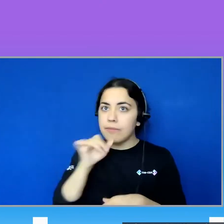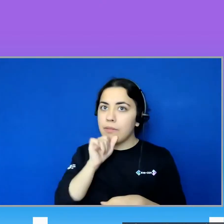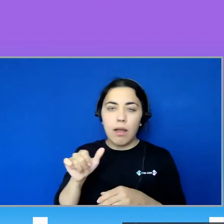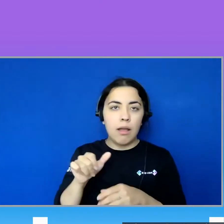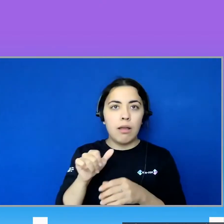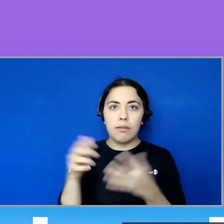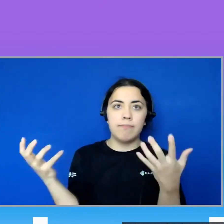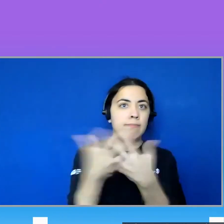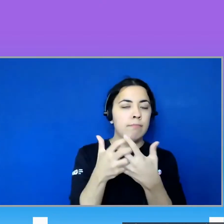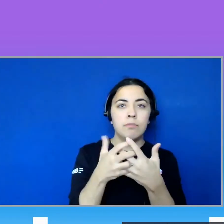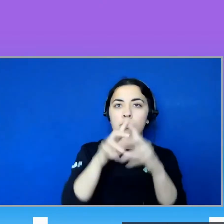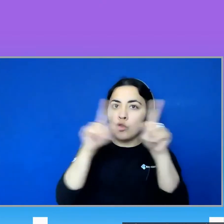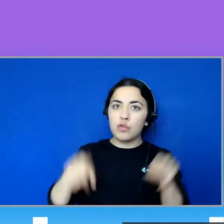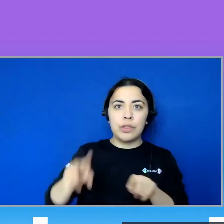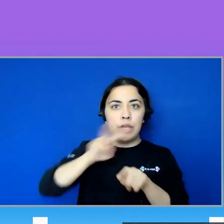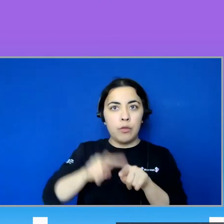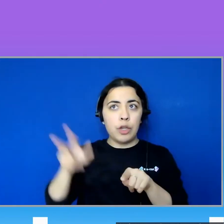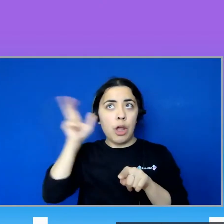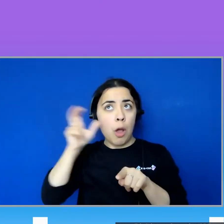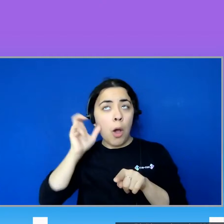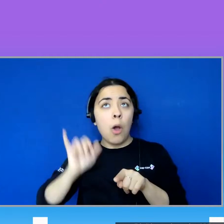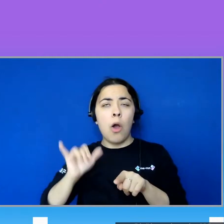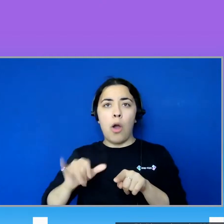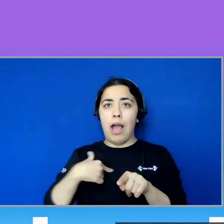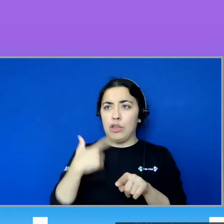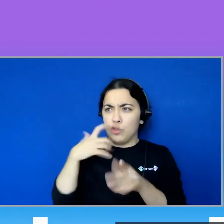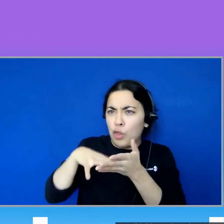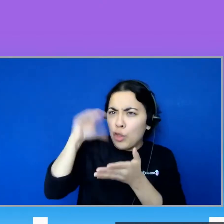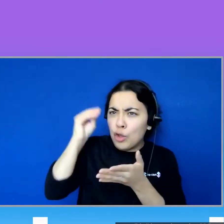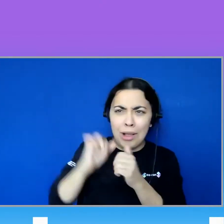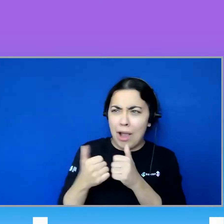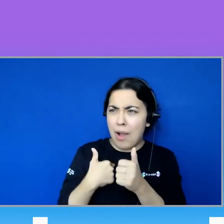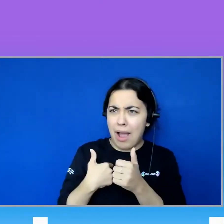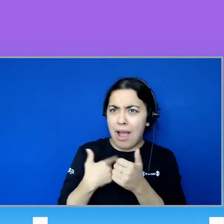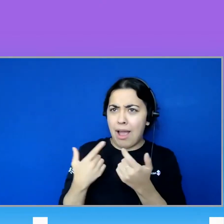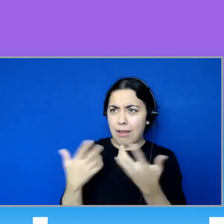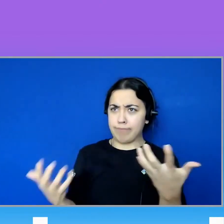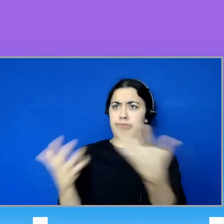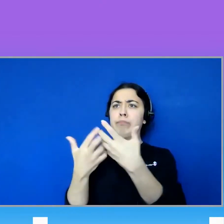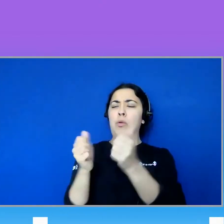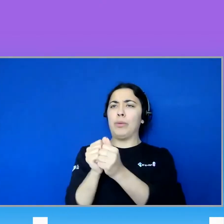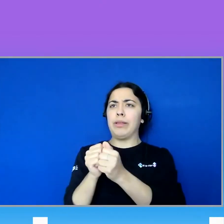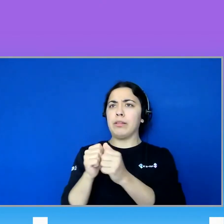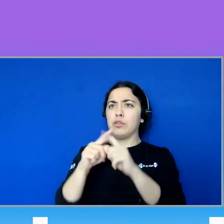accessible to screen readers, but I just found this out. How